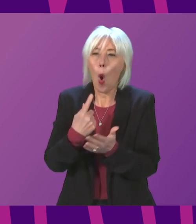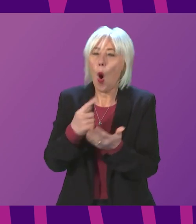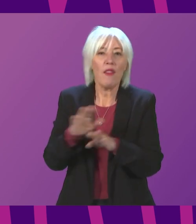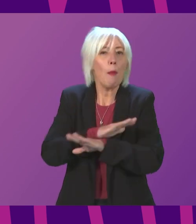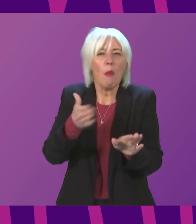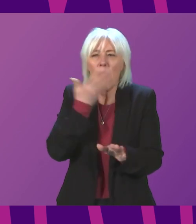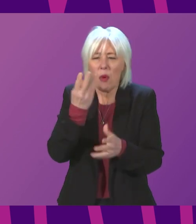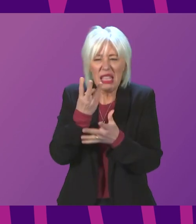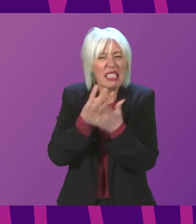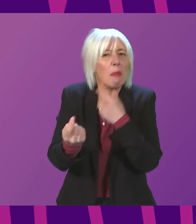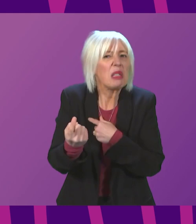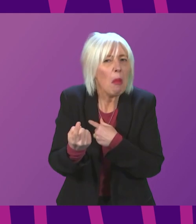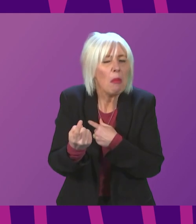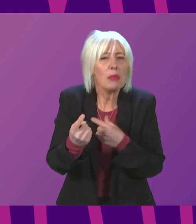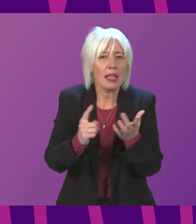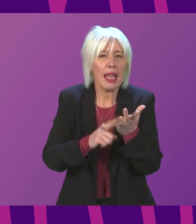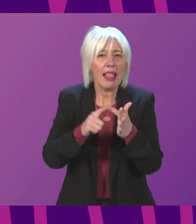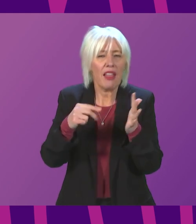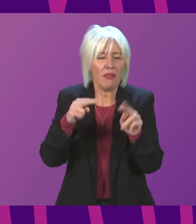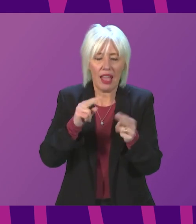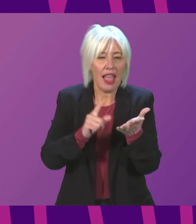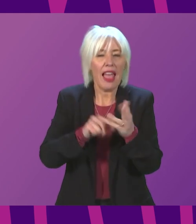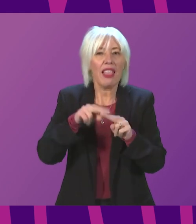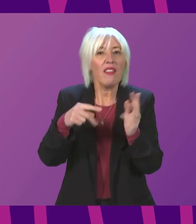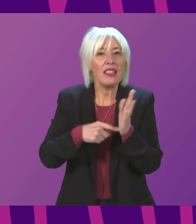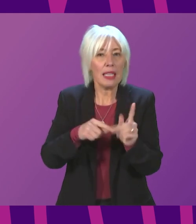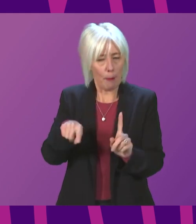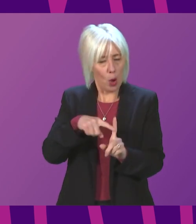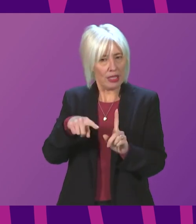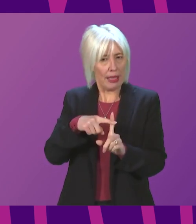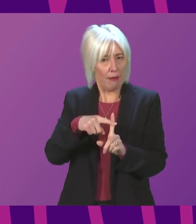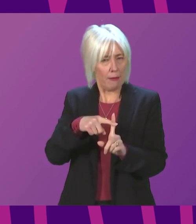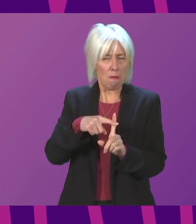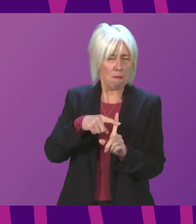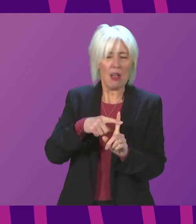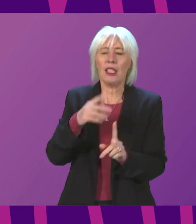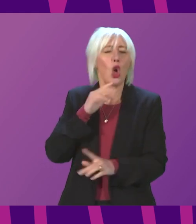and your LFD test is positive that there is no need to take a PCR test. That is not just